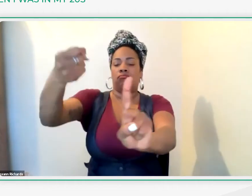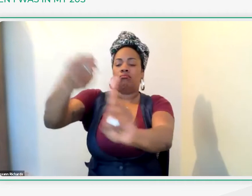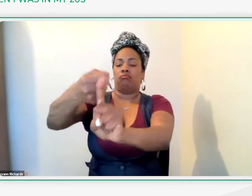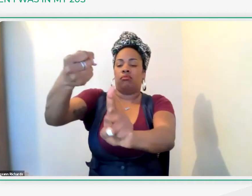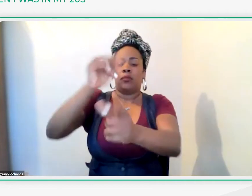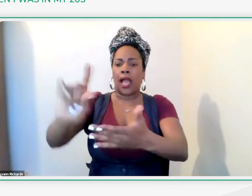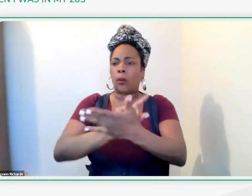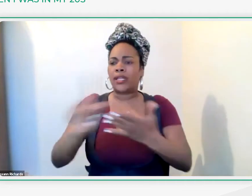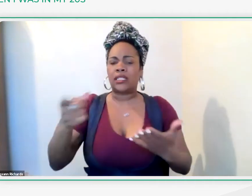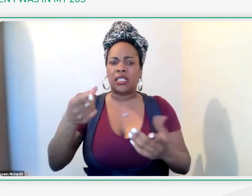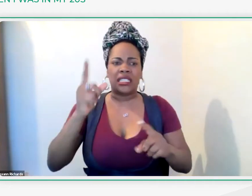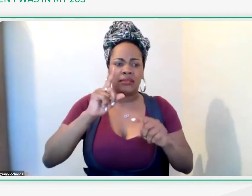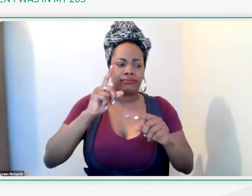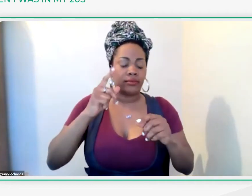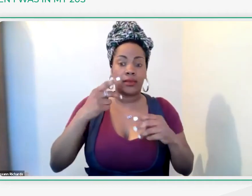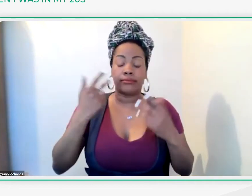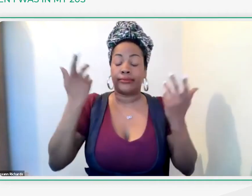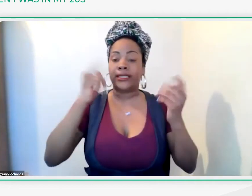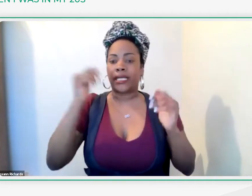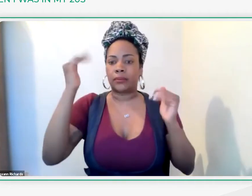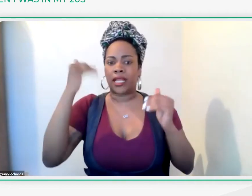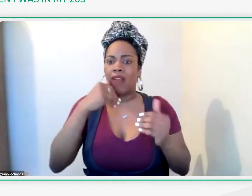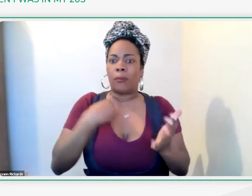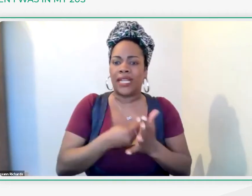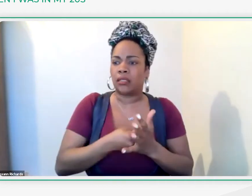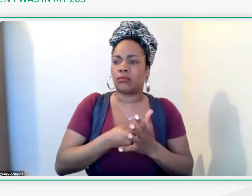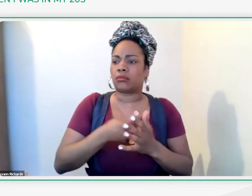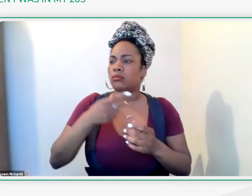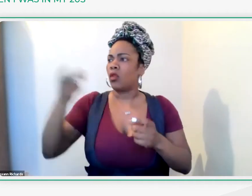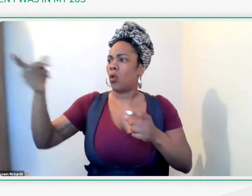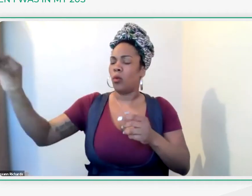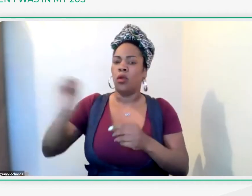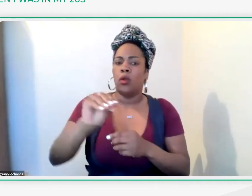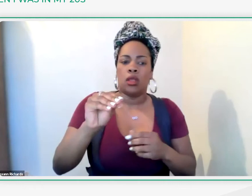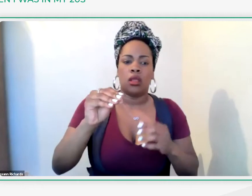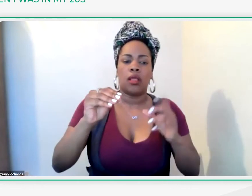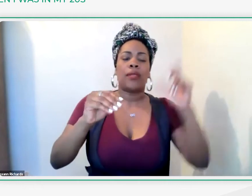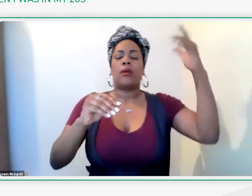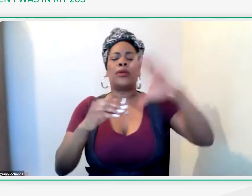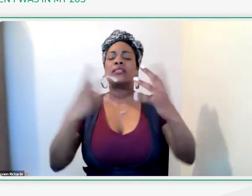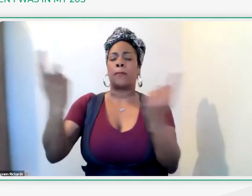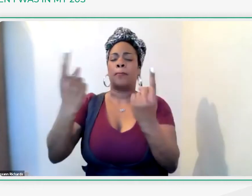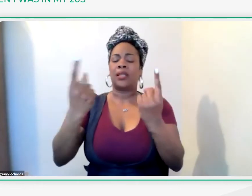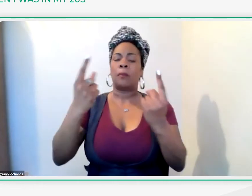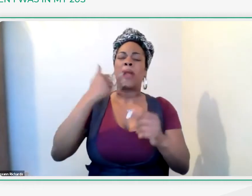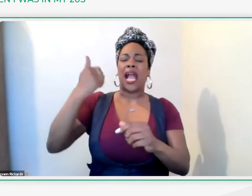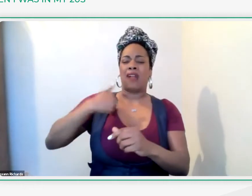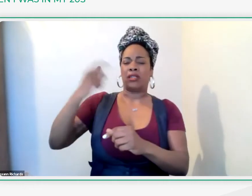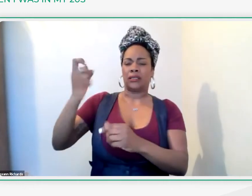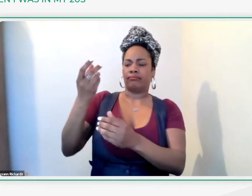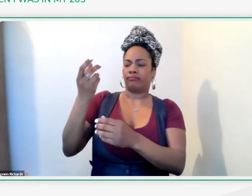So, if something happens throughout the week that's unexpected, they have the money ready